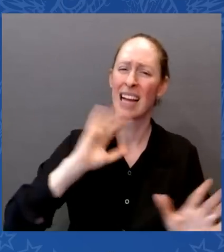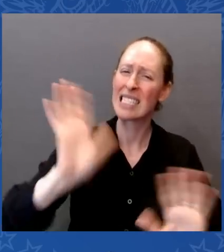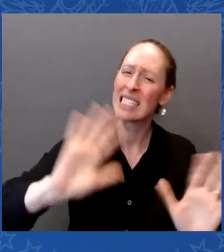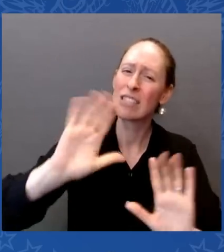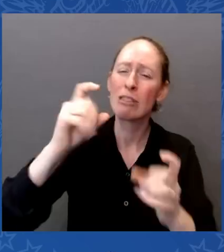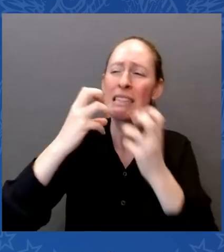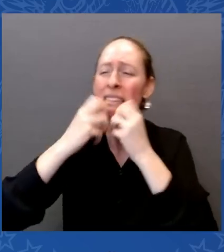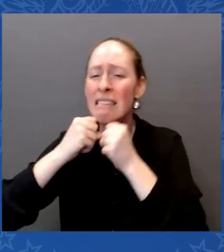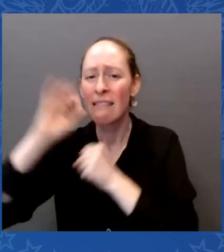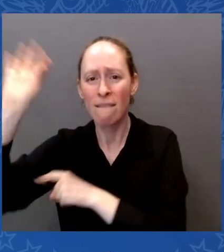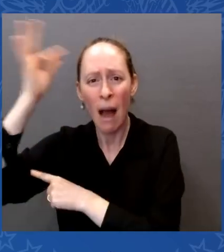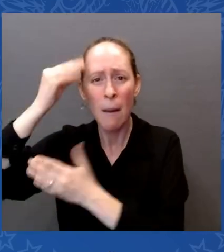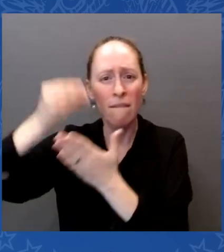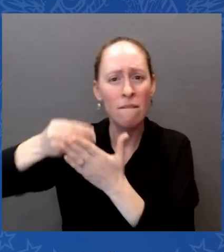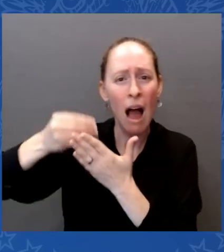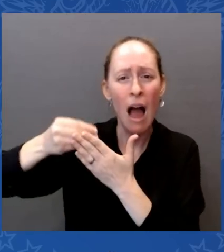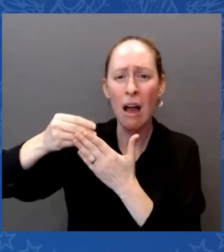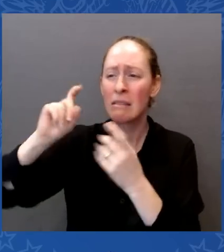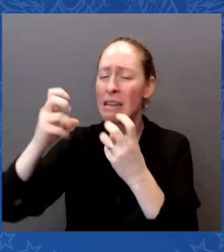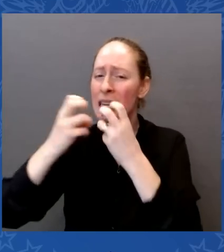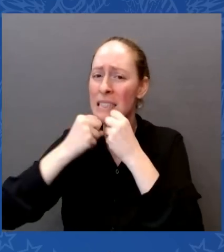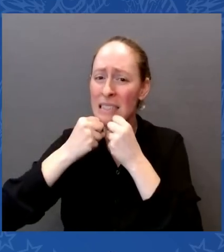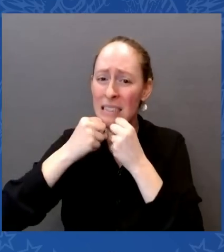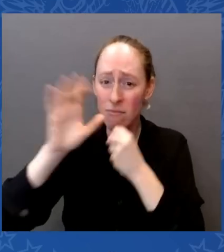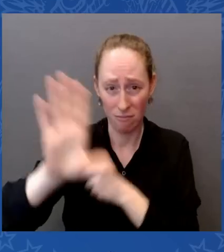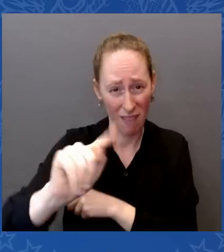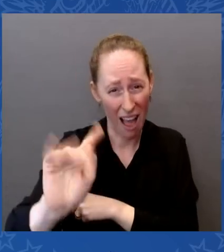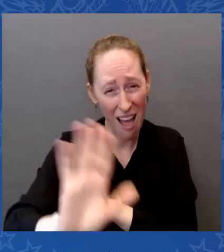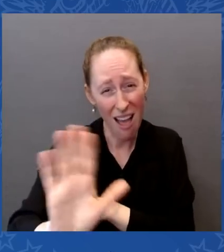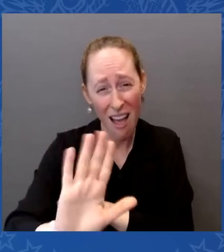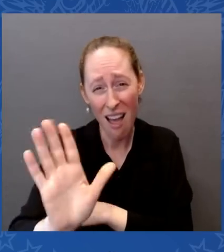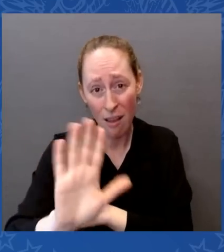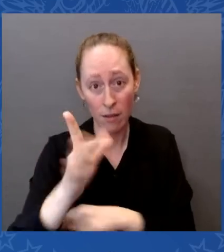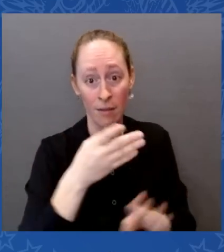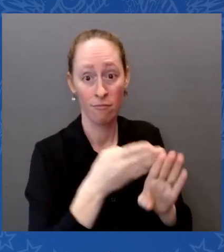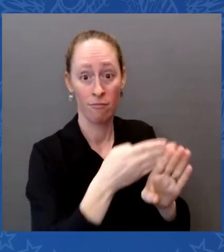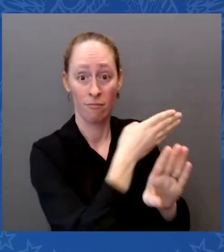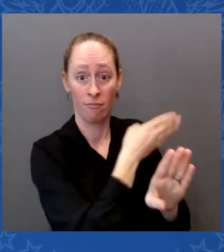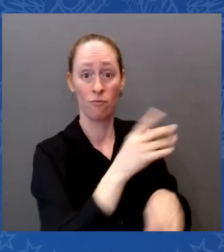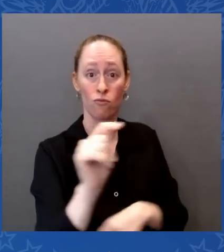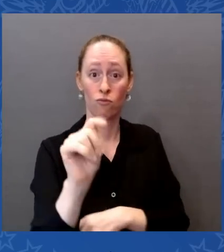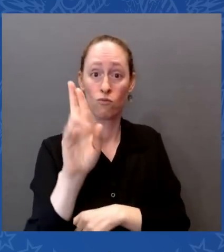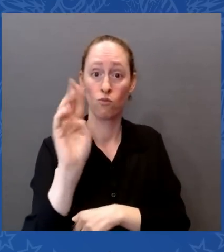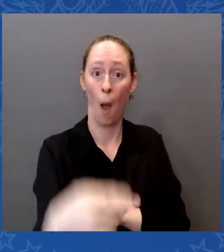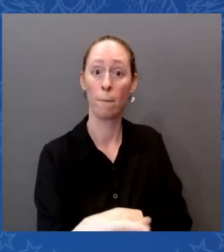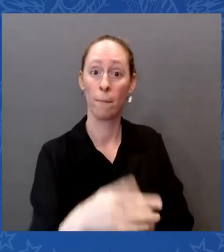every single year he was President. It went up before the pandemic. It went up during the pandemic.